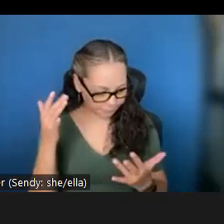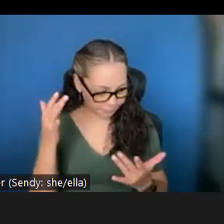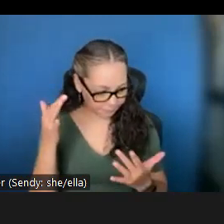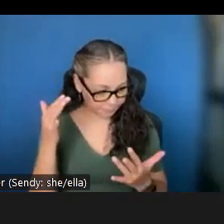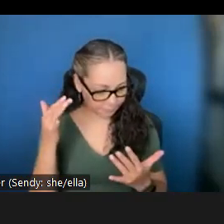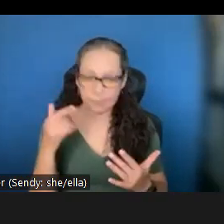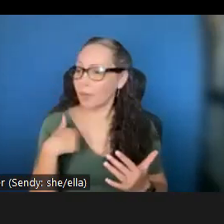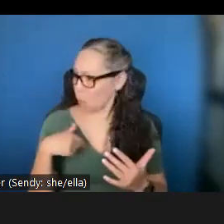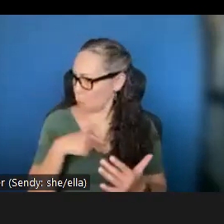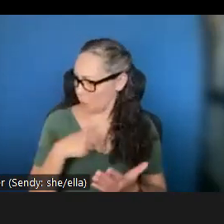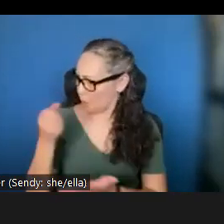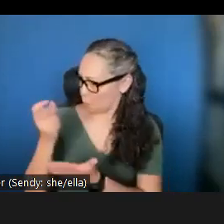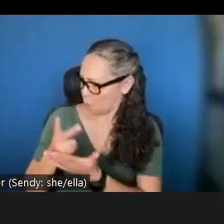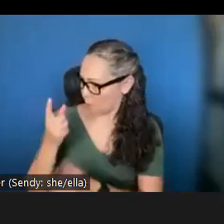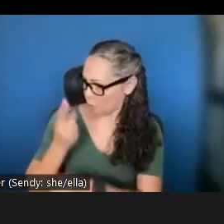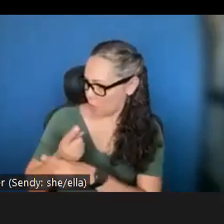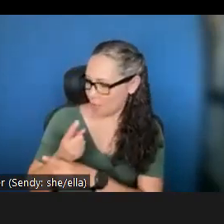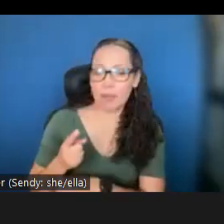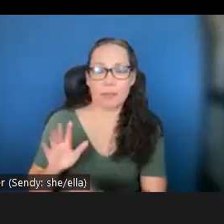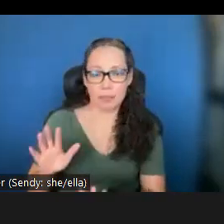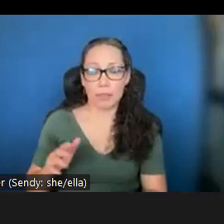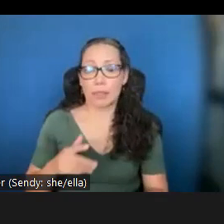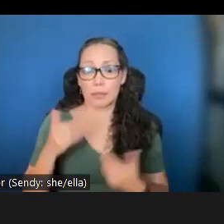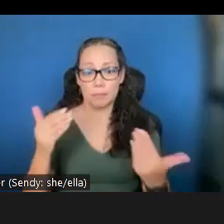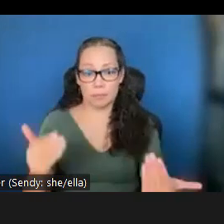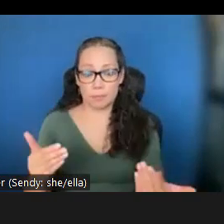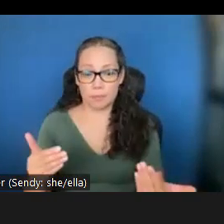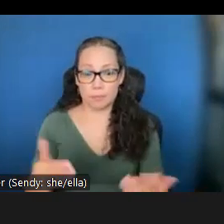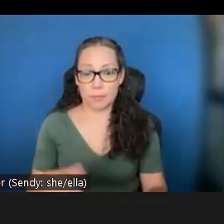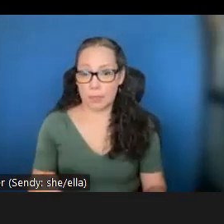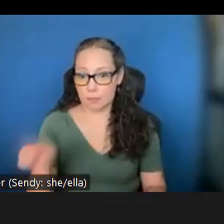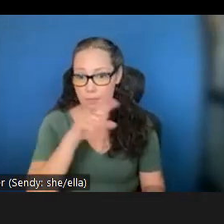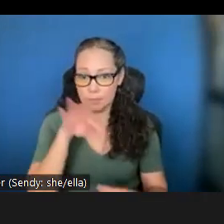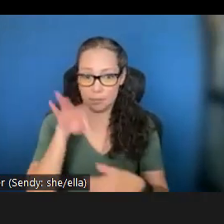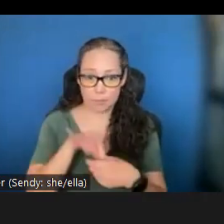approve them right yeah okay if I can get a motion uh you'd think this is my first meeting if I could